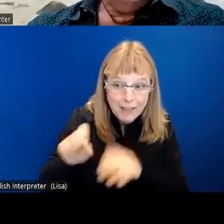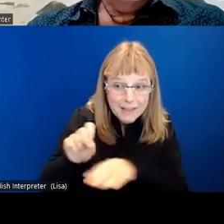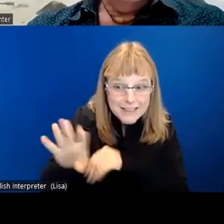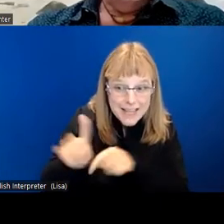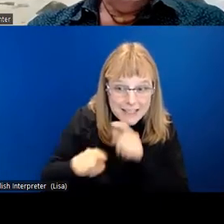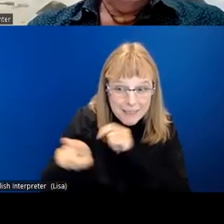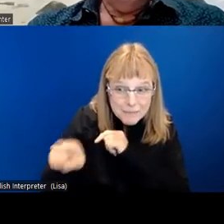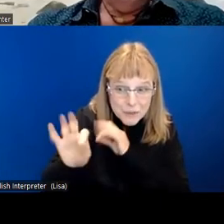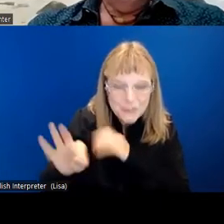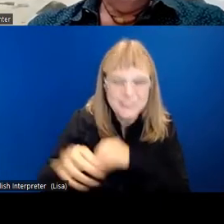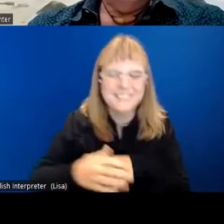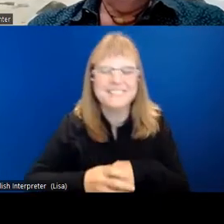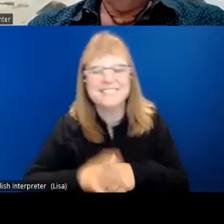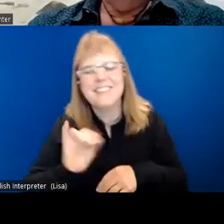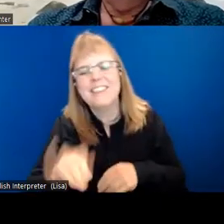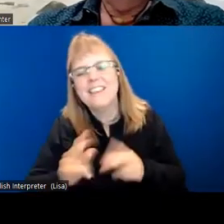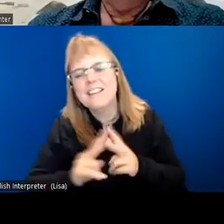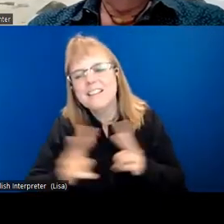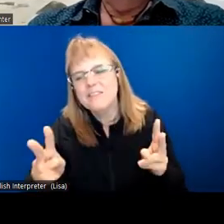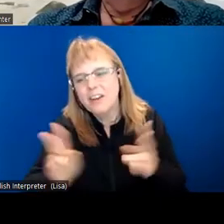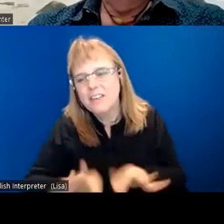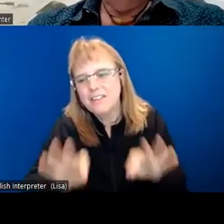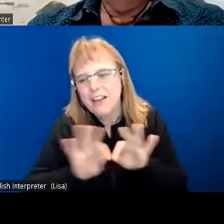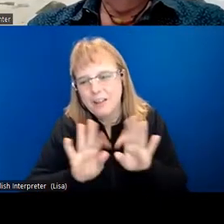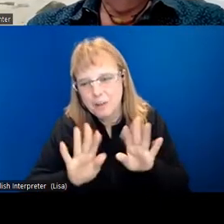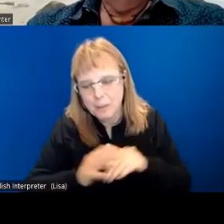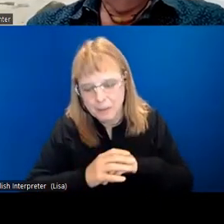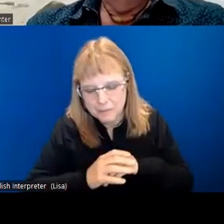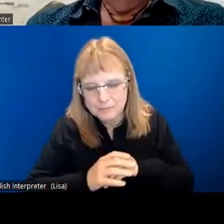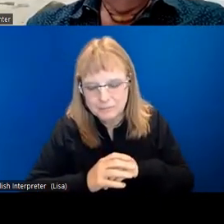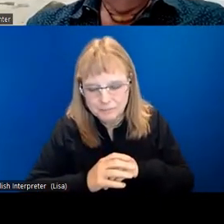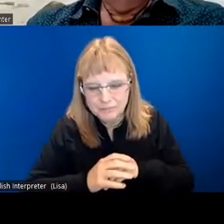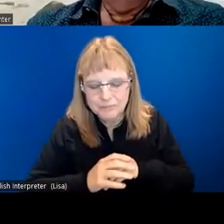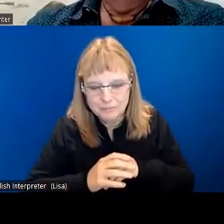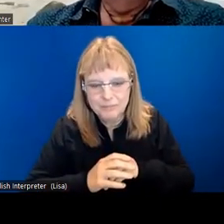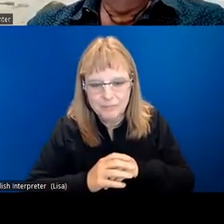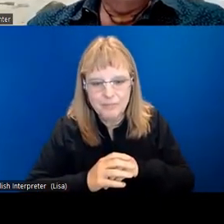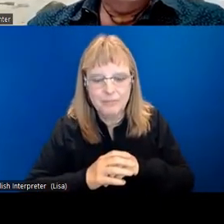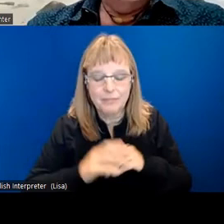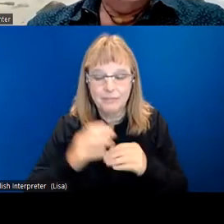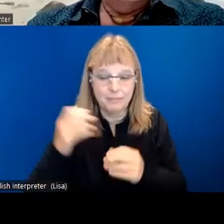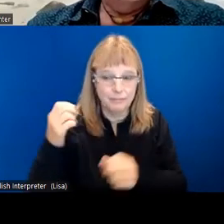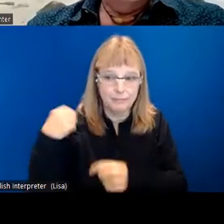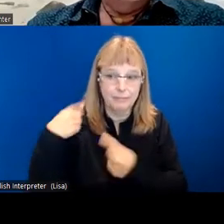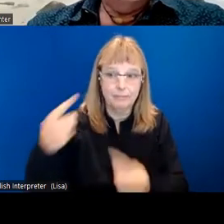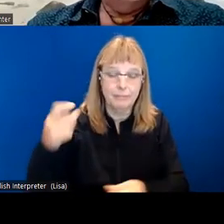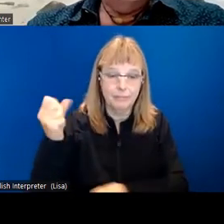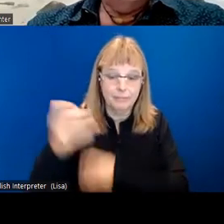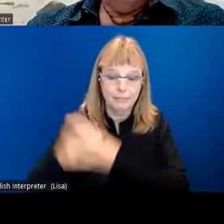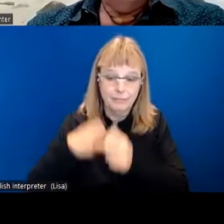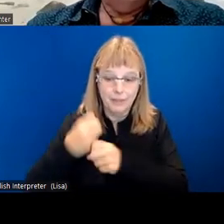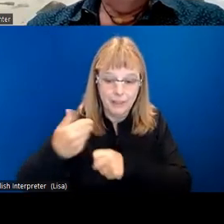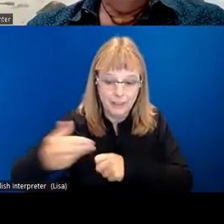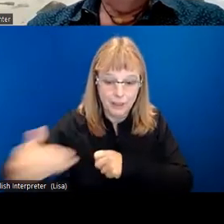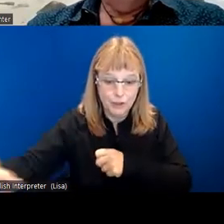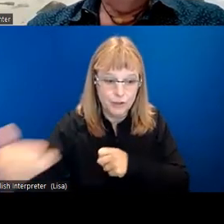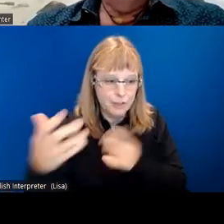And I find that really valuable and I really look forward to that year after year now that I've been in the region for a bit and been doing things.